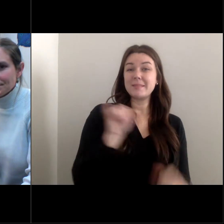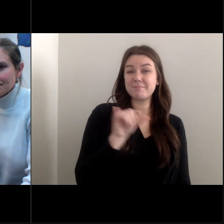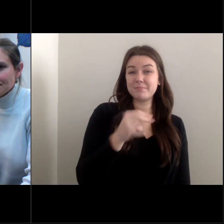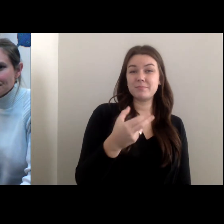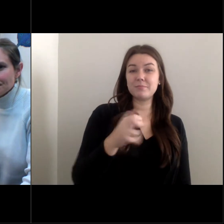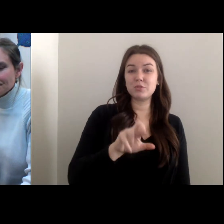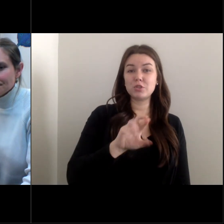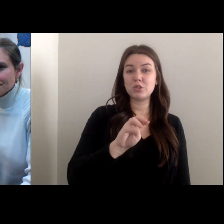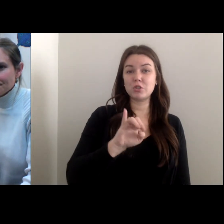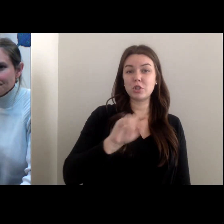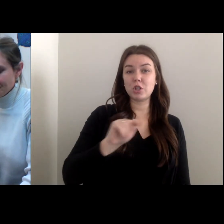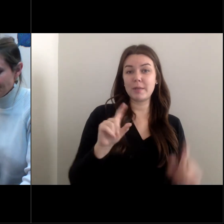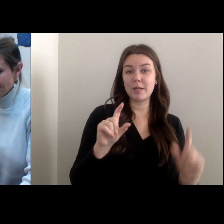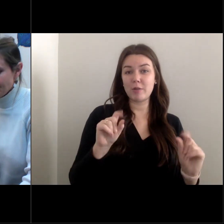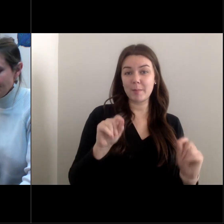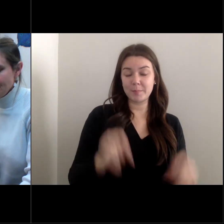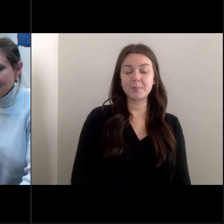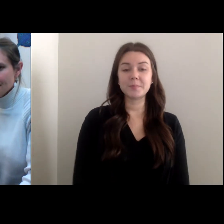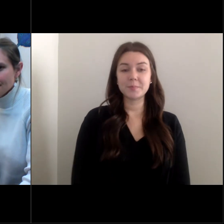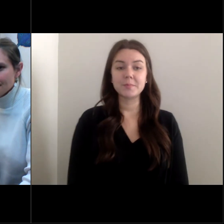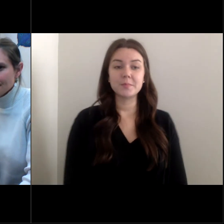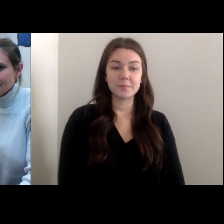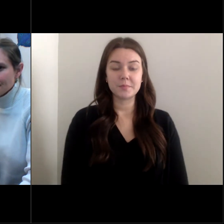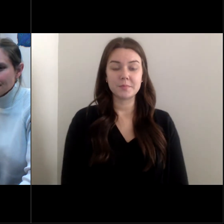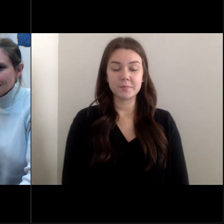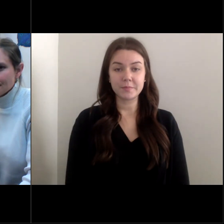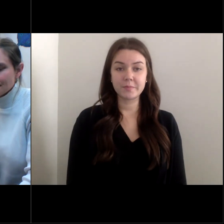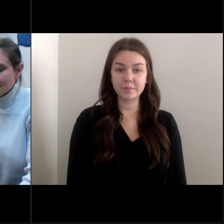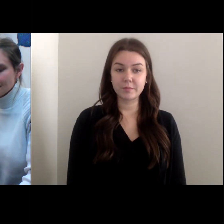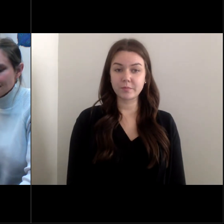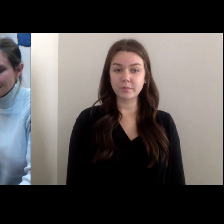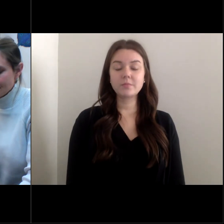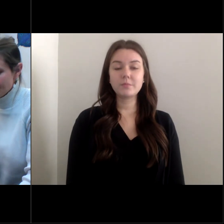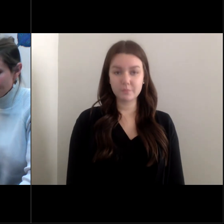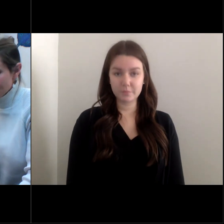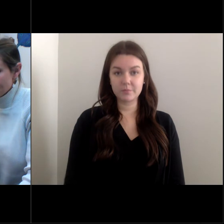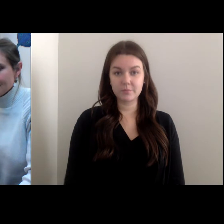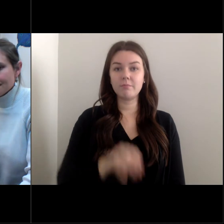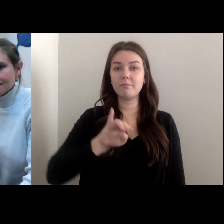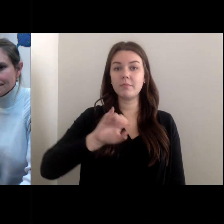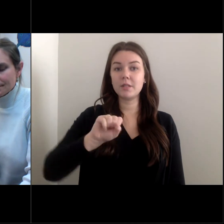[Lisa] Great. So Ms. Herei's class from Hawaii,